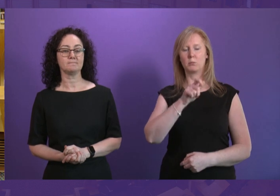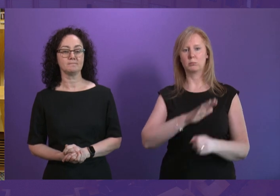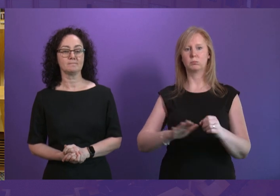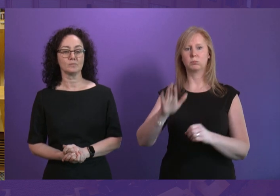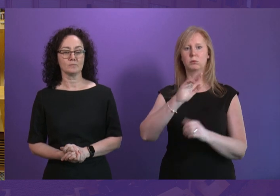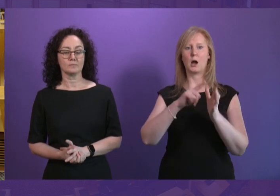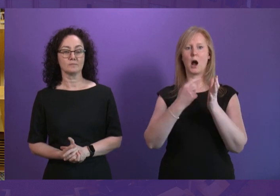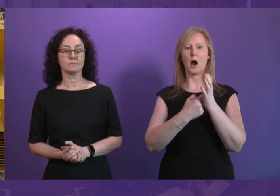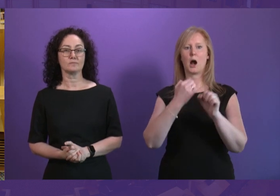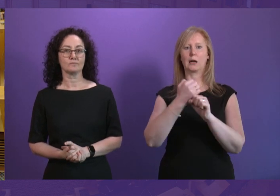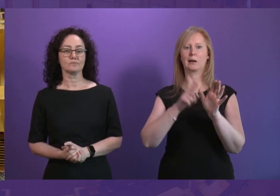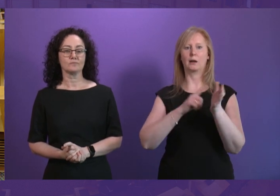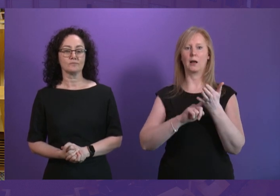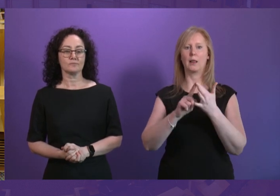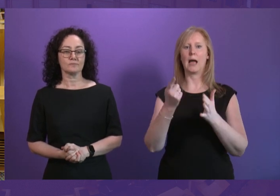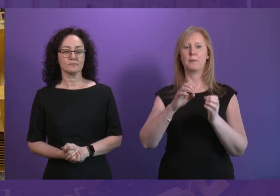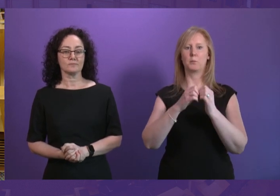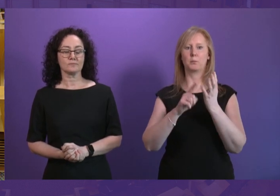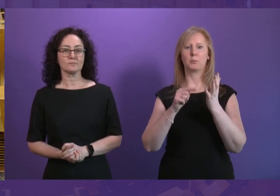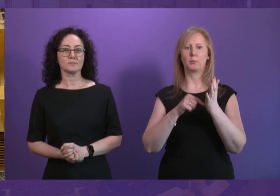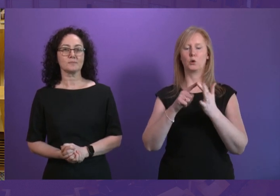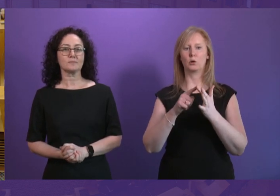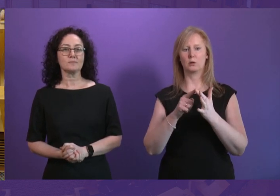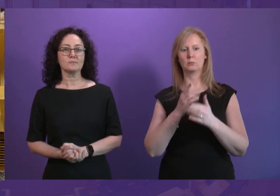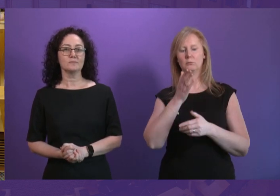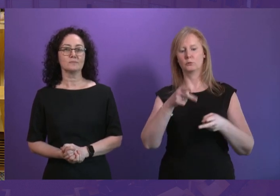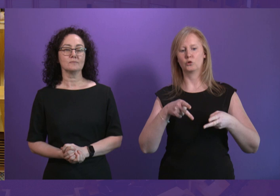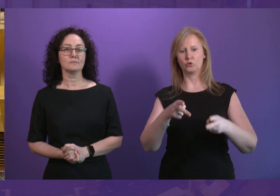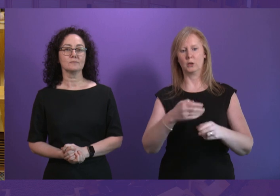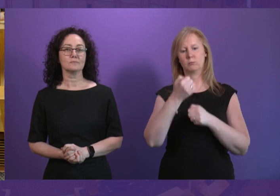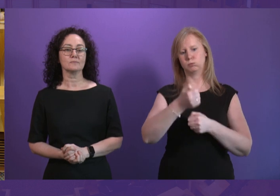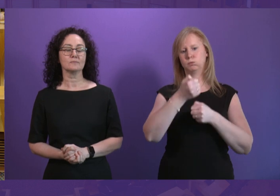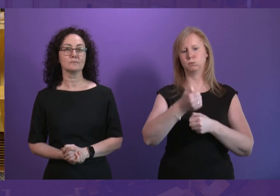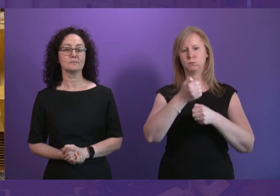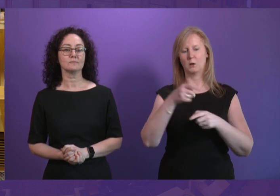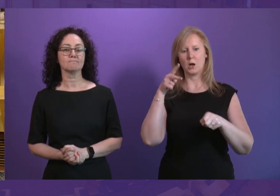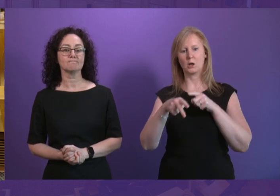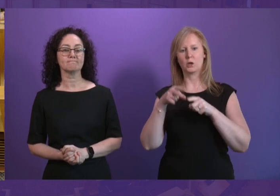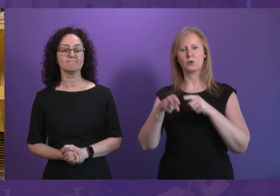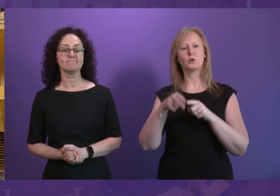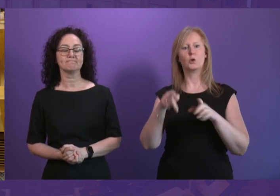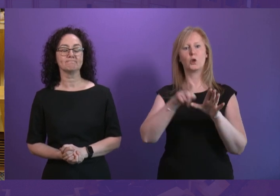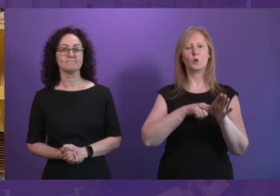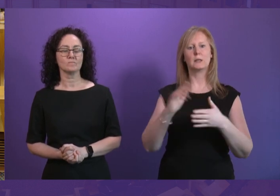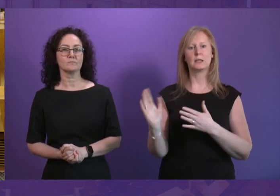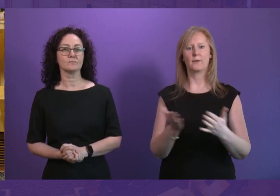Bute took to the streets to protest against cuts to local youth services. They understand